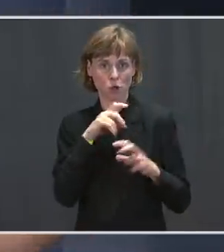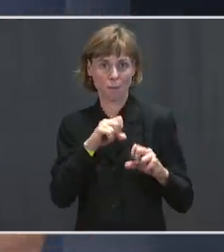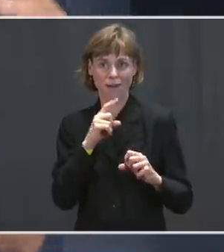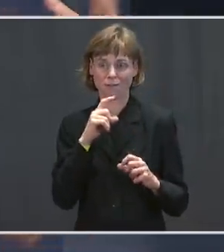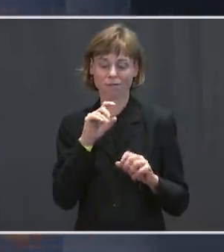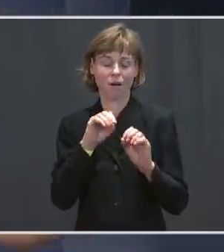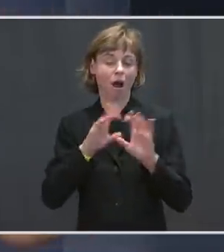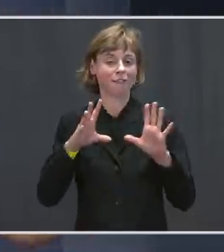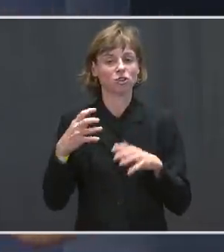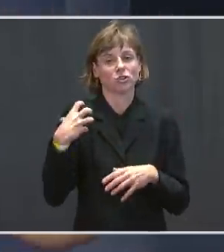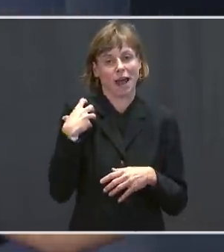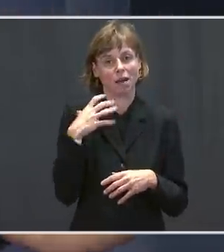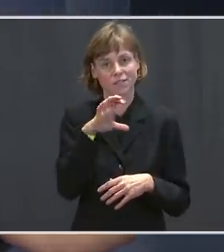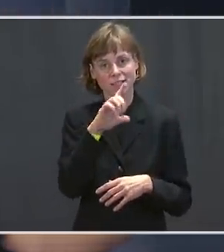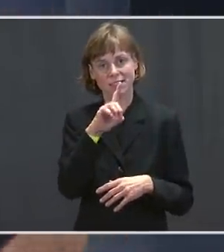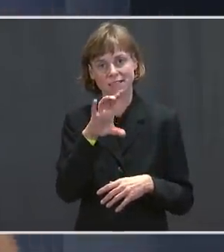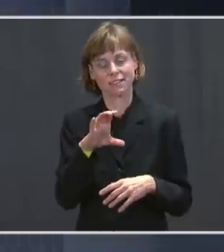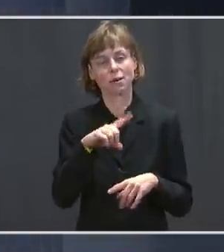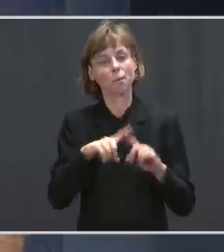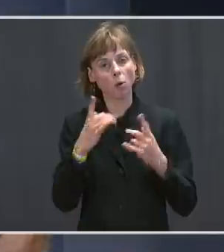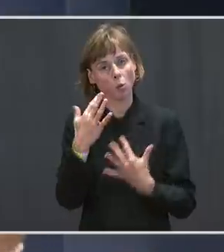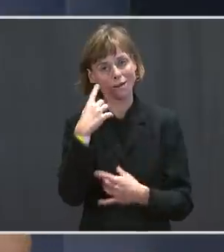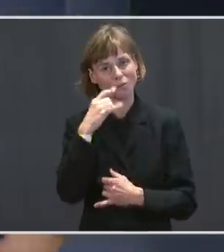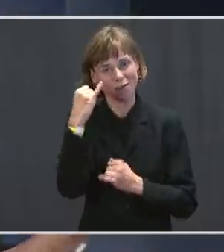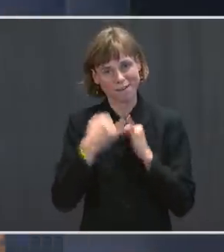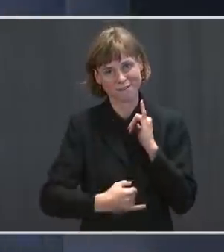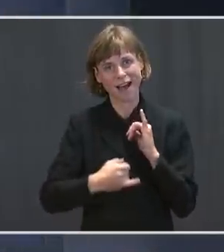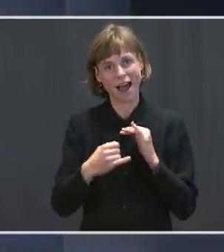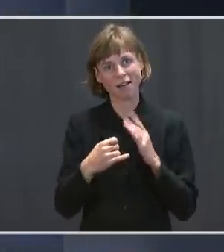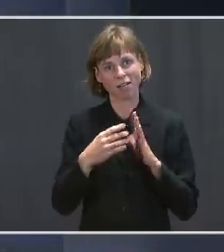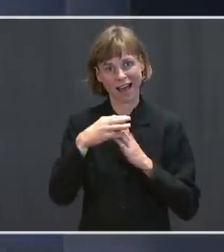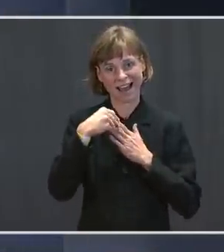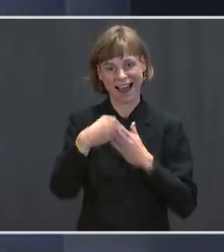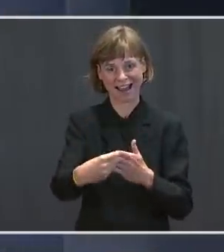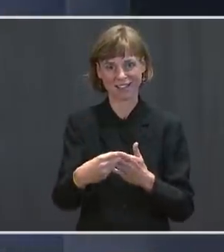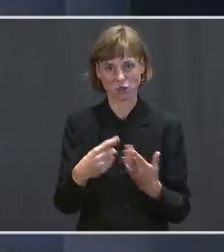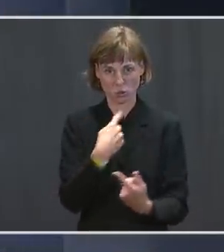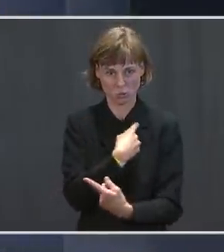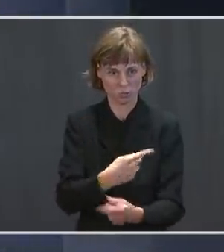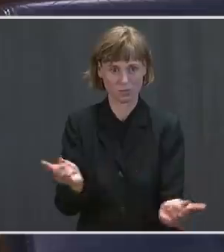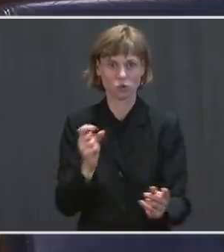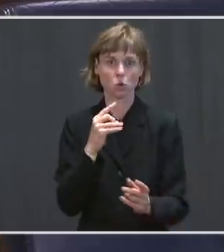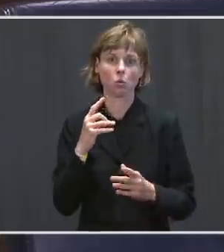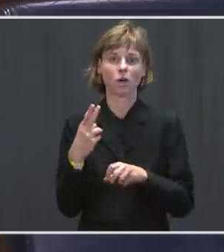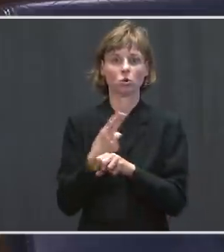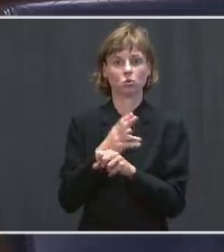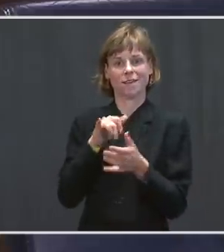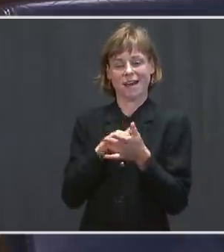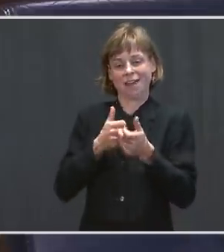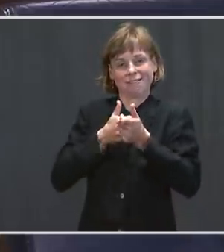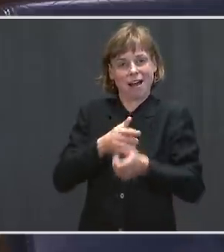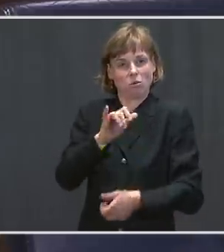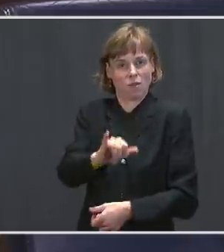but we're going to wait for the final guidance to come out so we can use that as a guide for schools around the country. The Press: So, if this final guidance comes out